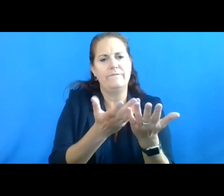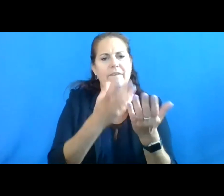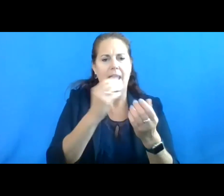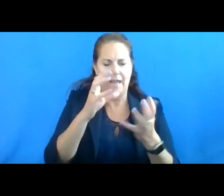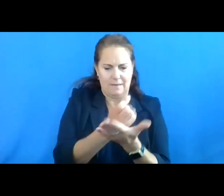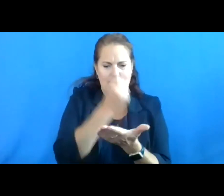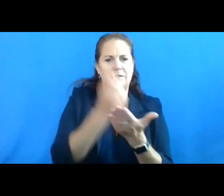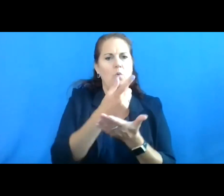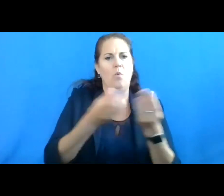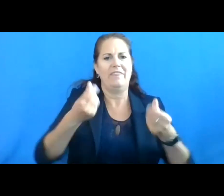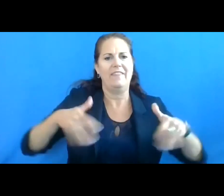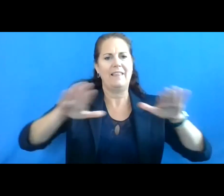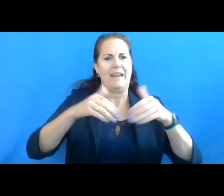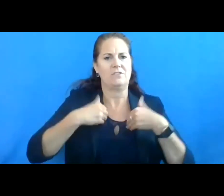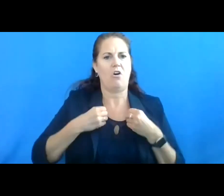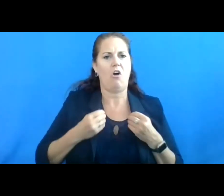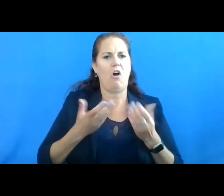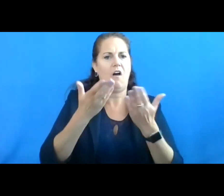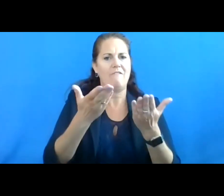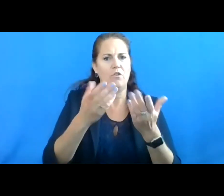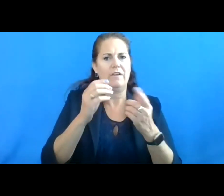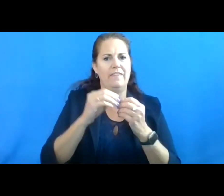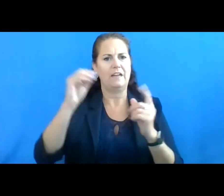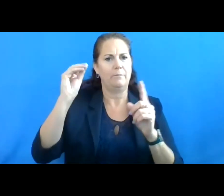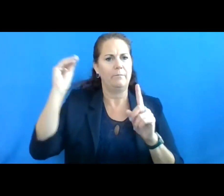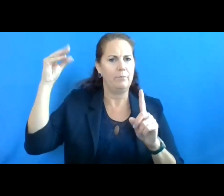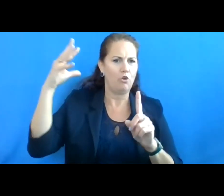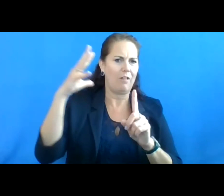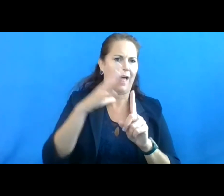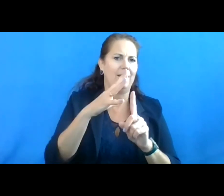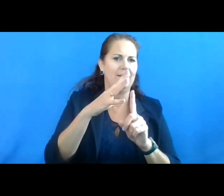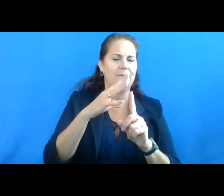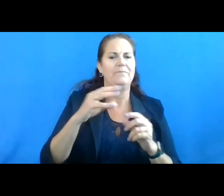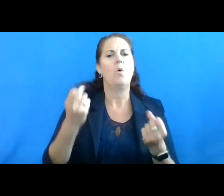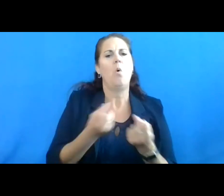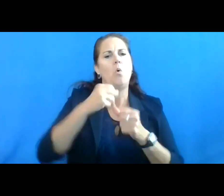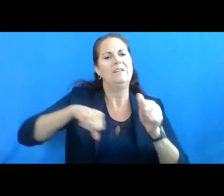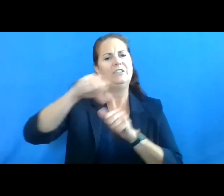And ground ourselves in that pure life that the creator has shared with us. Hold each other in our journey of healing.